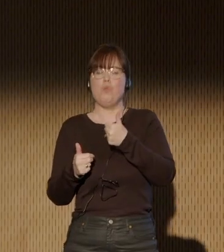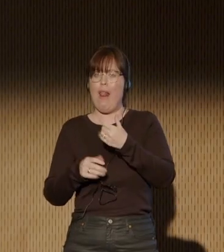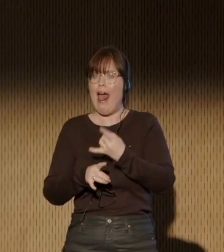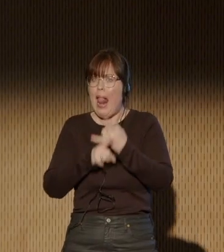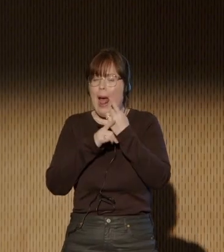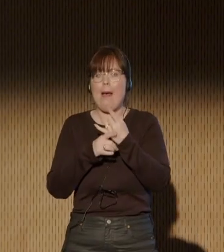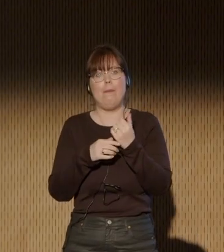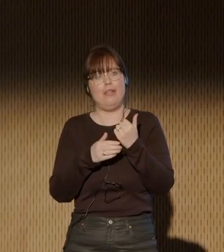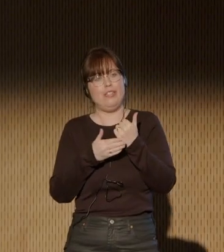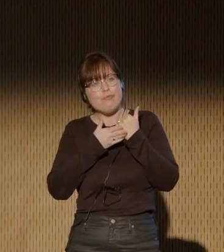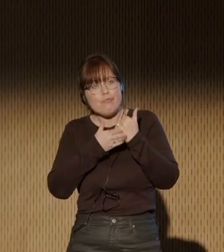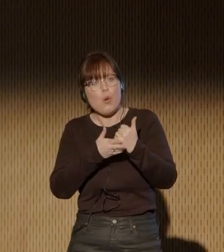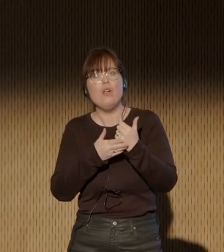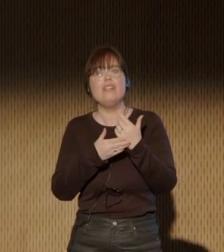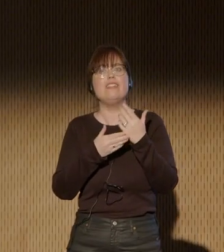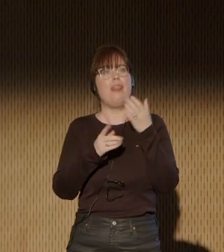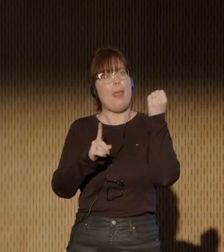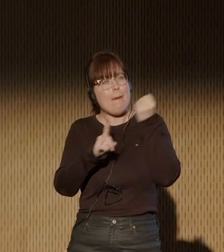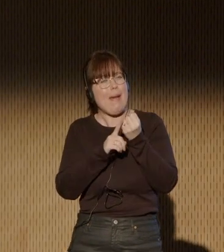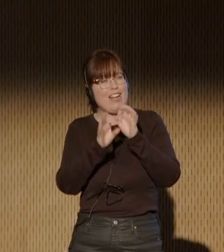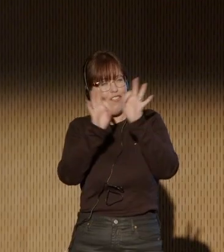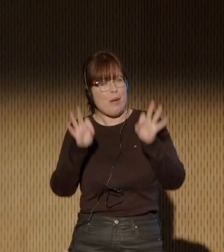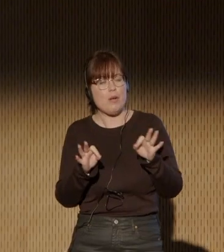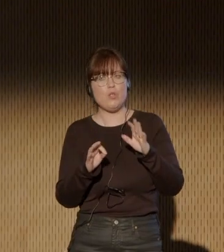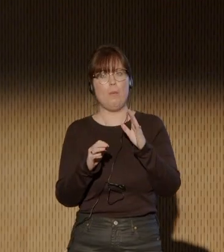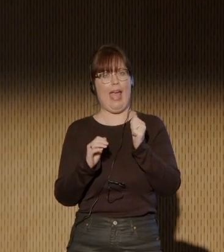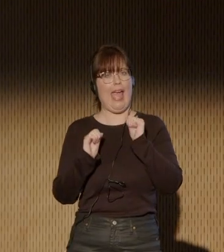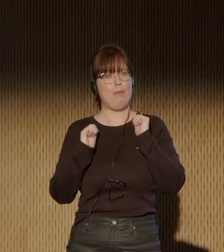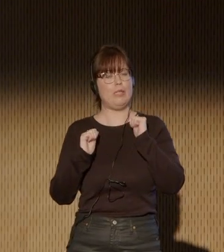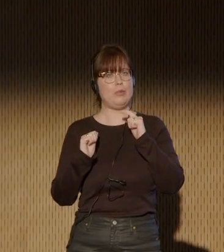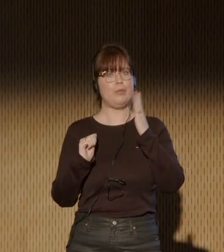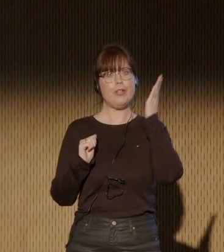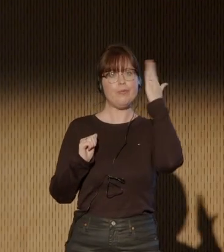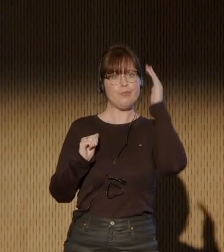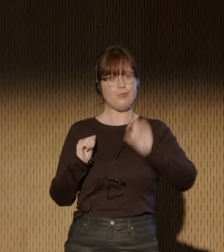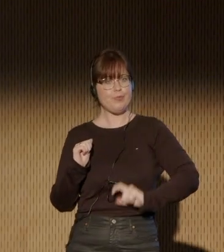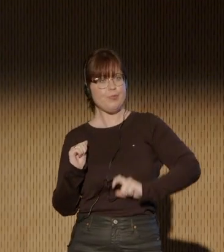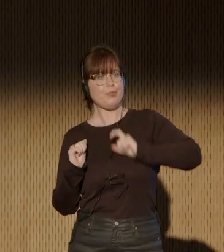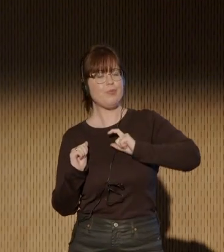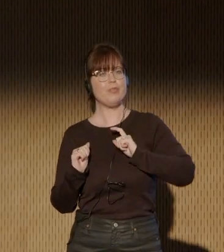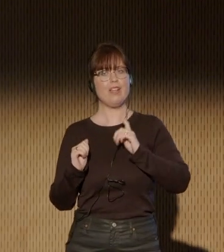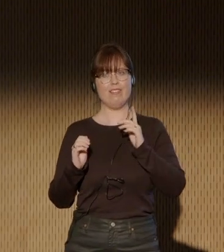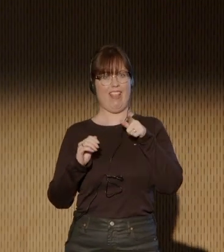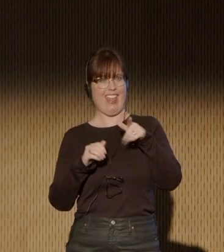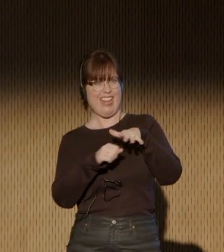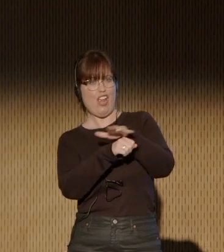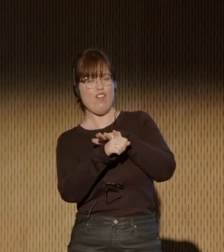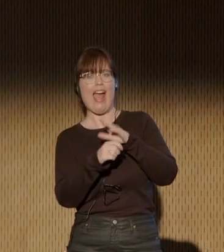to build knowledge and confidence in this area, and also to meet like-minded colleagues. And the